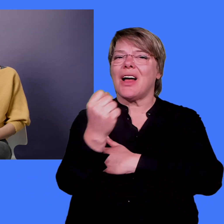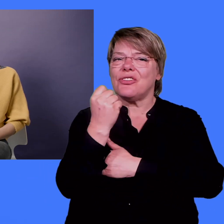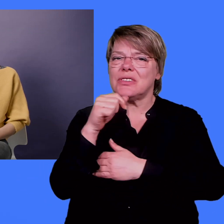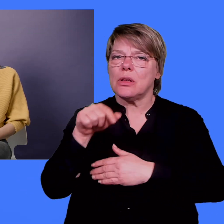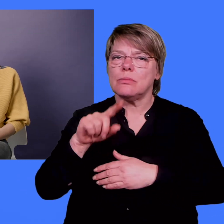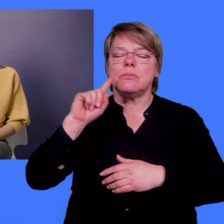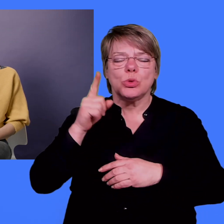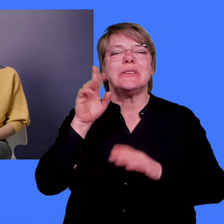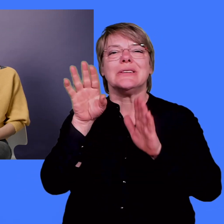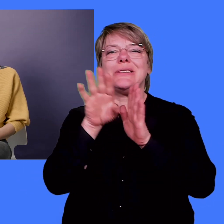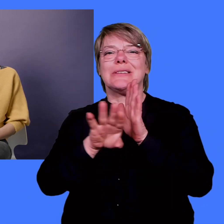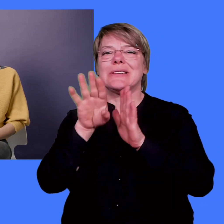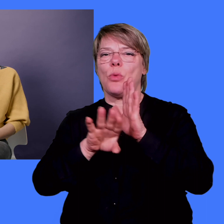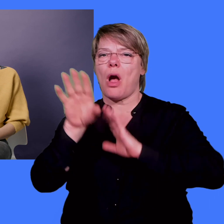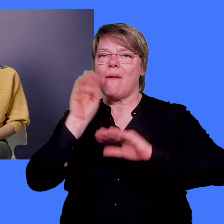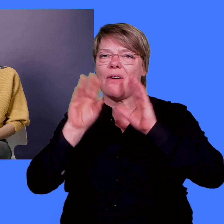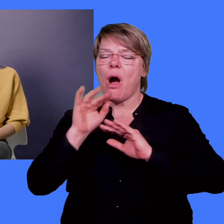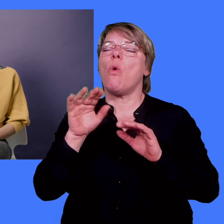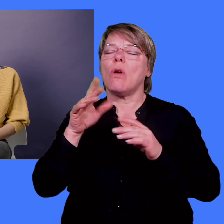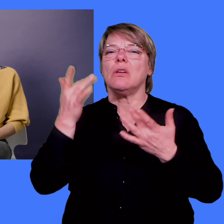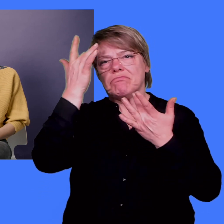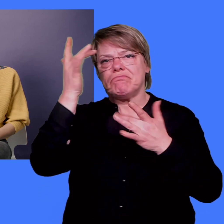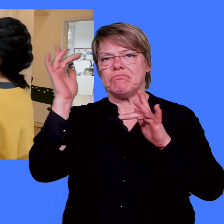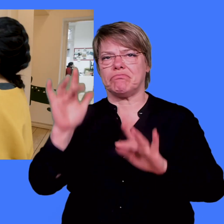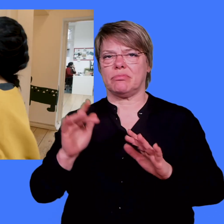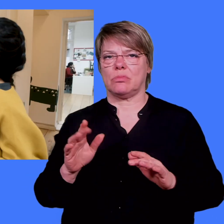It needs people who listen It needs people who support children in this